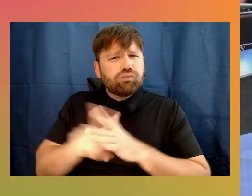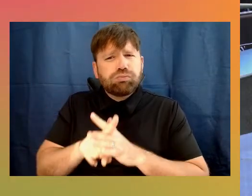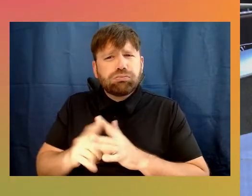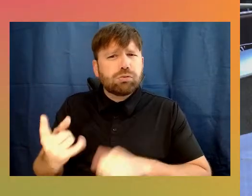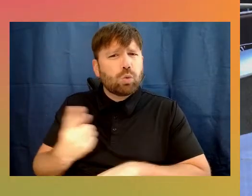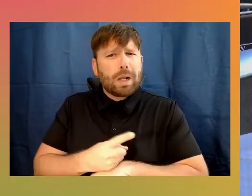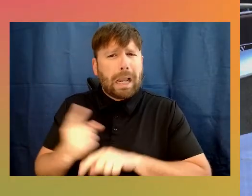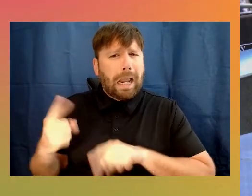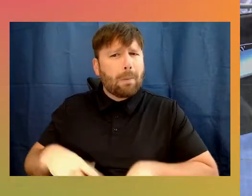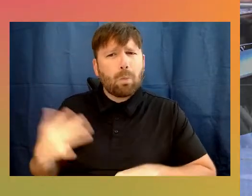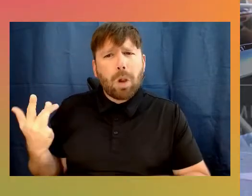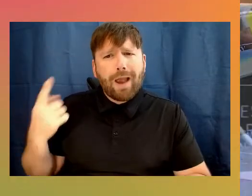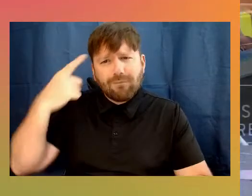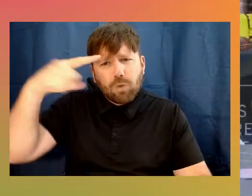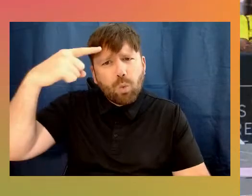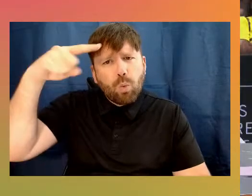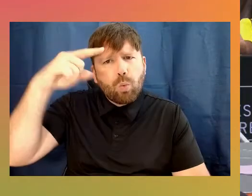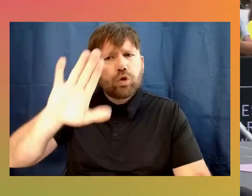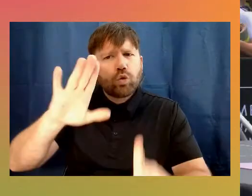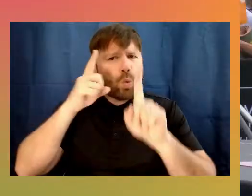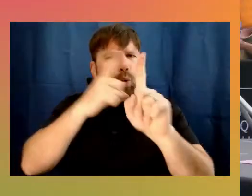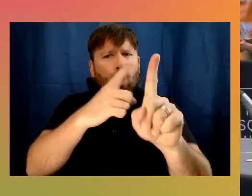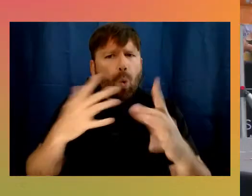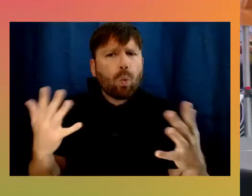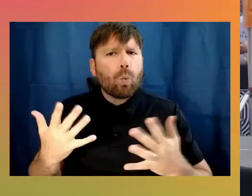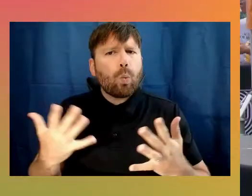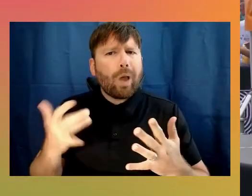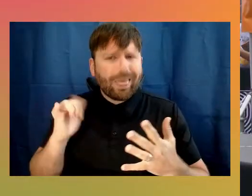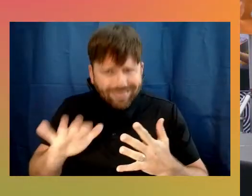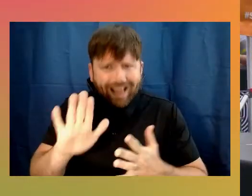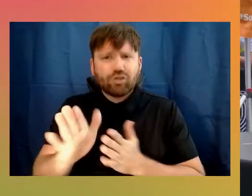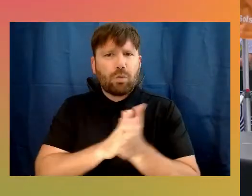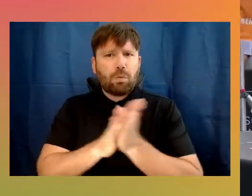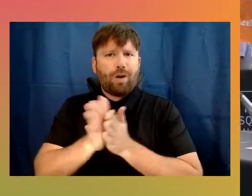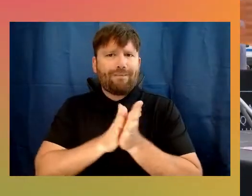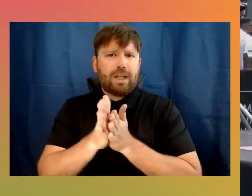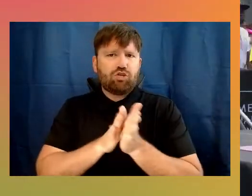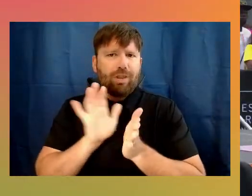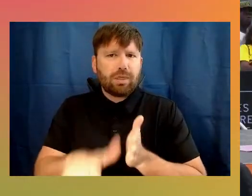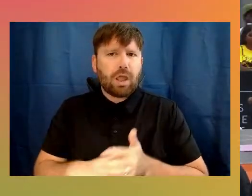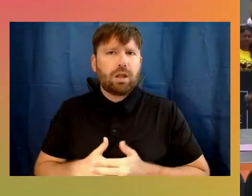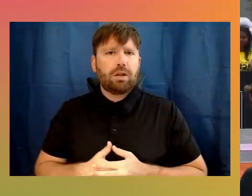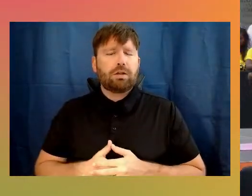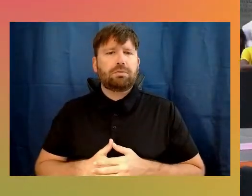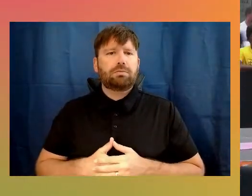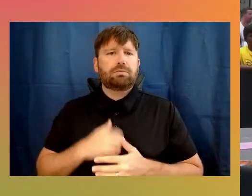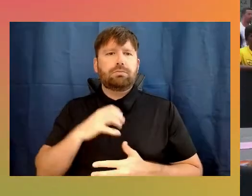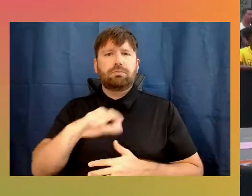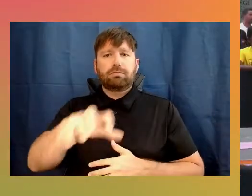LOUDER, FULLER.